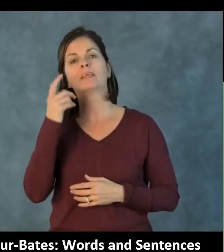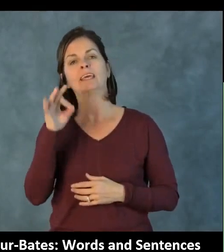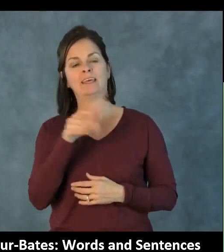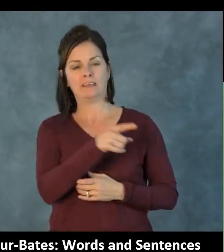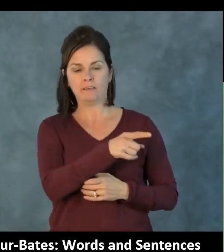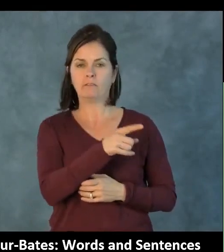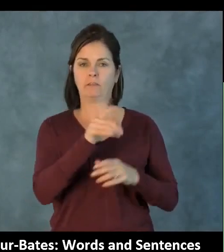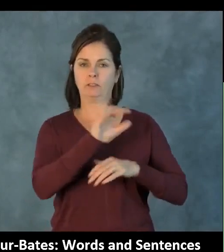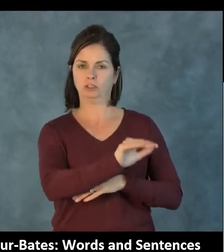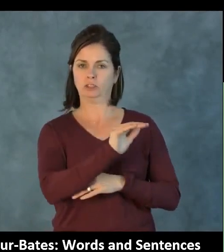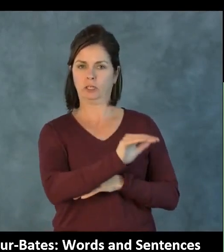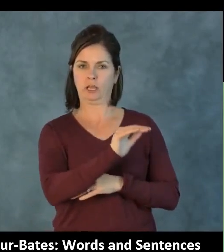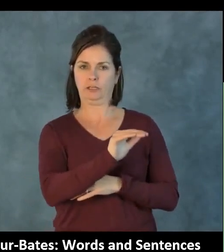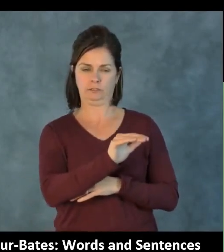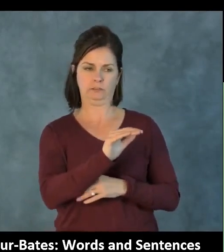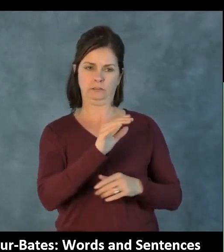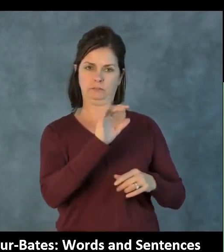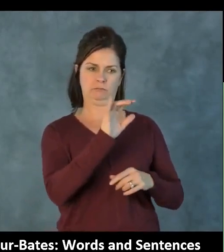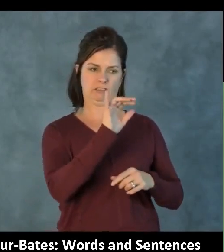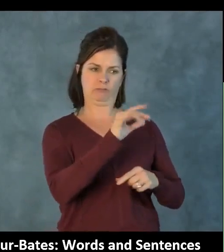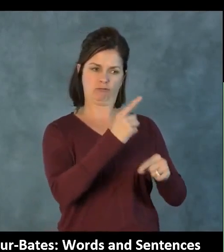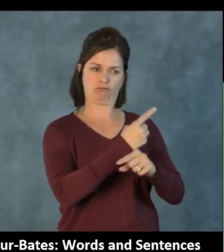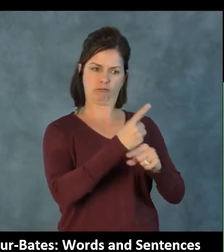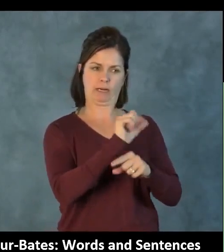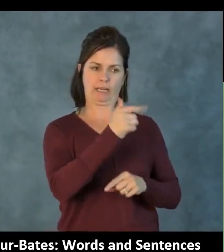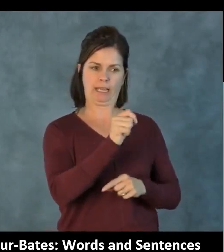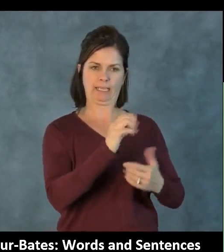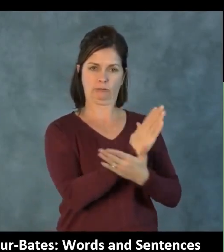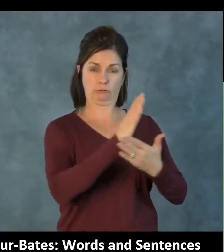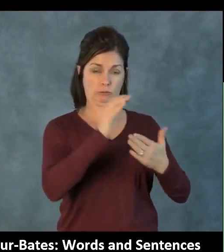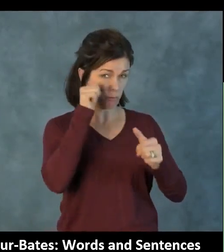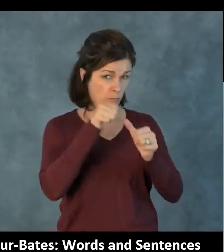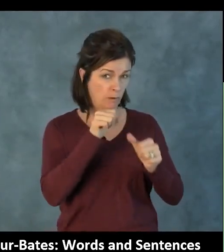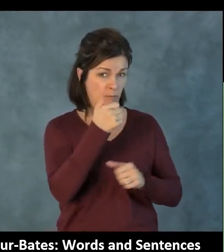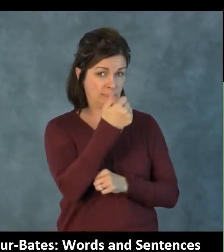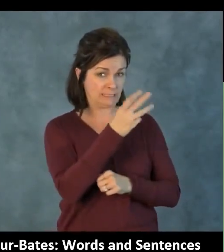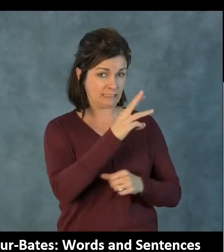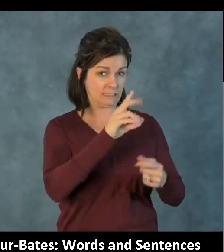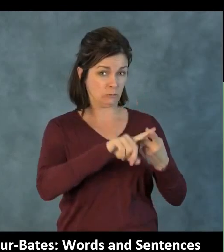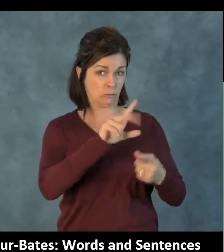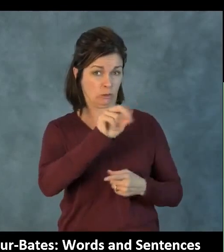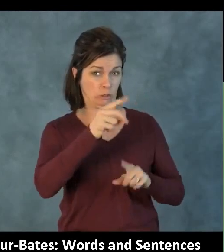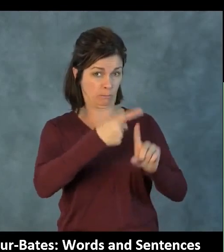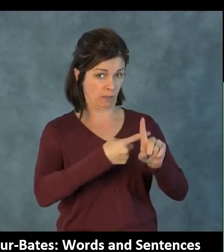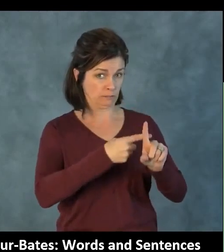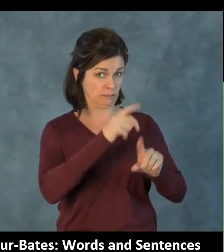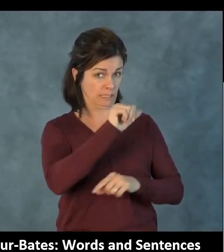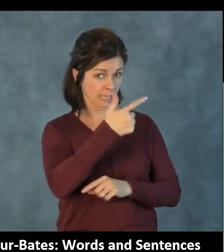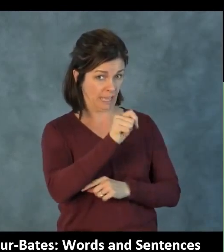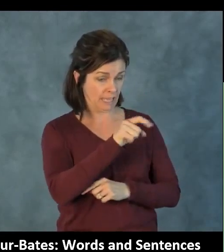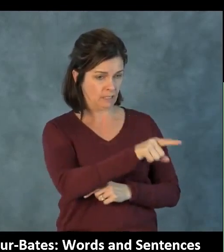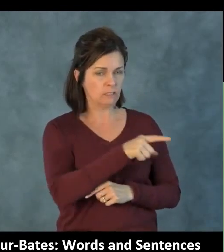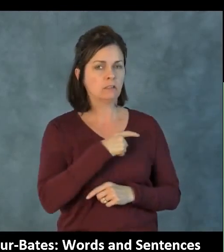for the test, which again is from 16 to 30 months, you obtain percentile scores.